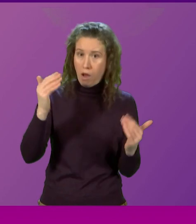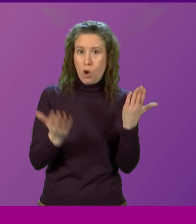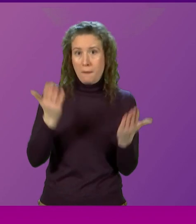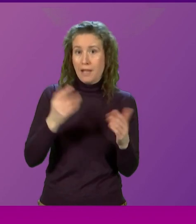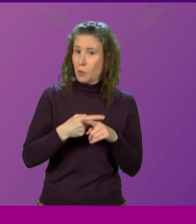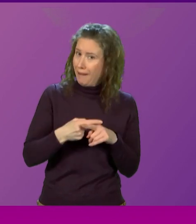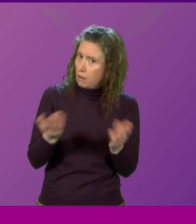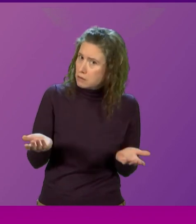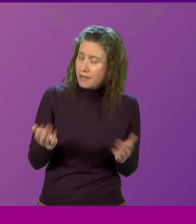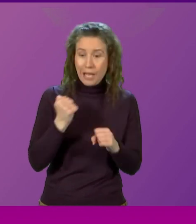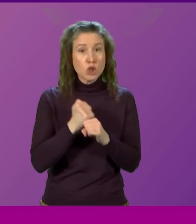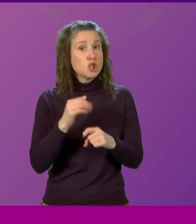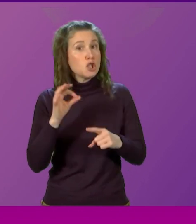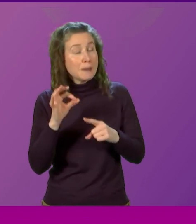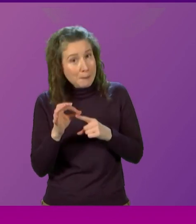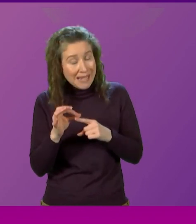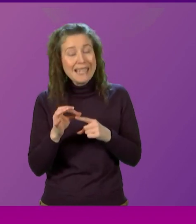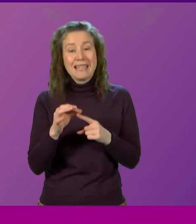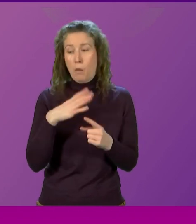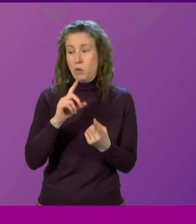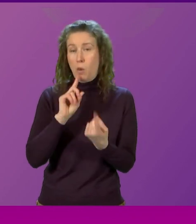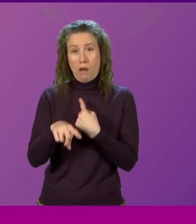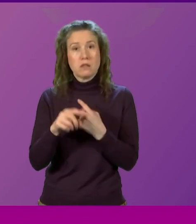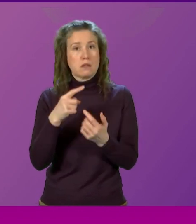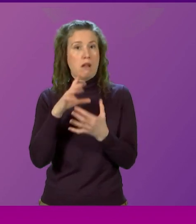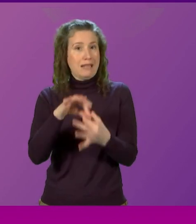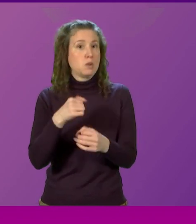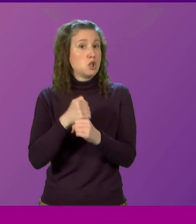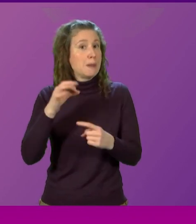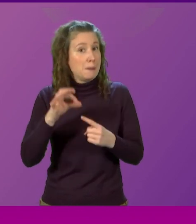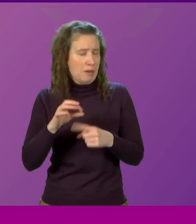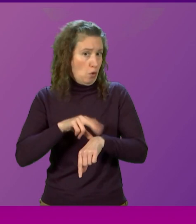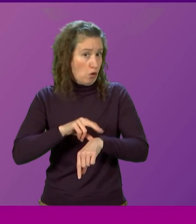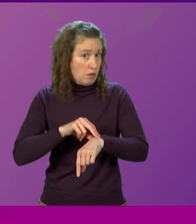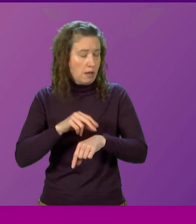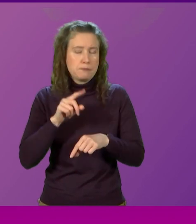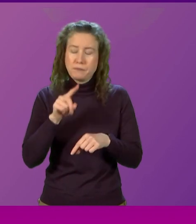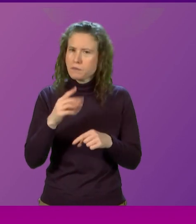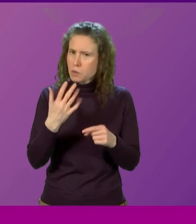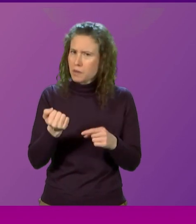and Wales. Before I come on to the question about GPs, I will mention head count.